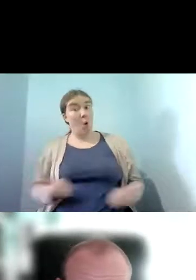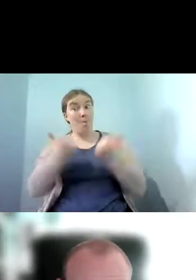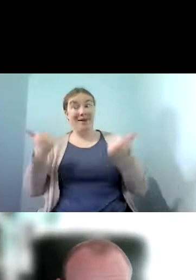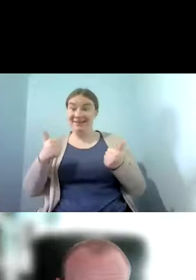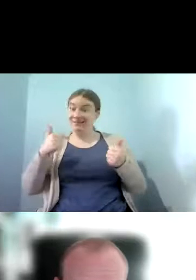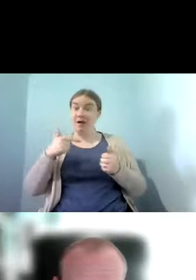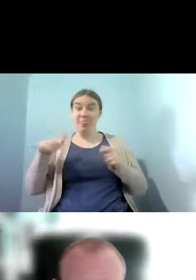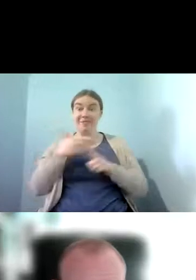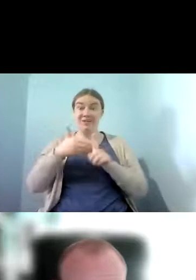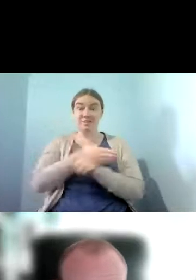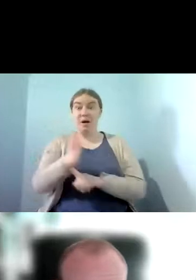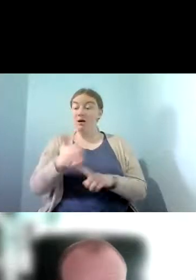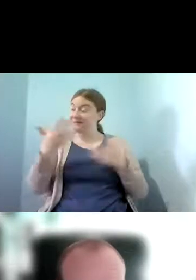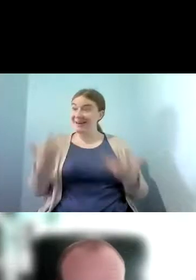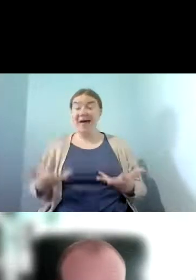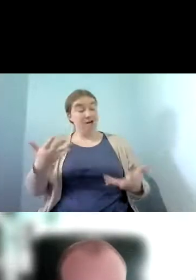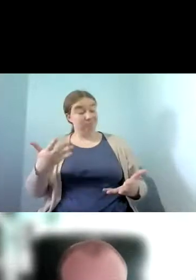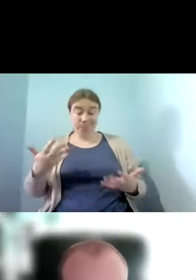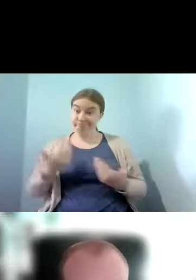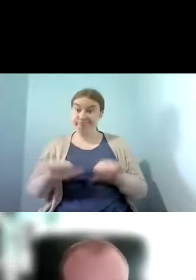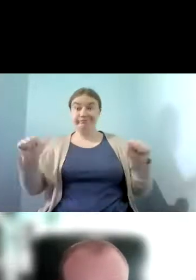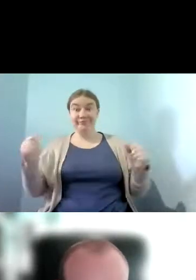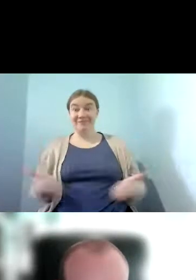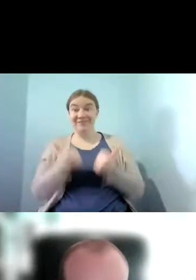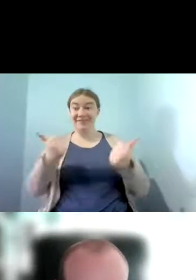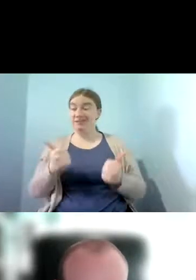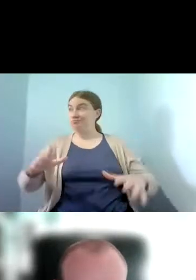and it's now fully operational which has been just in time for the spring